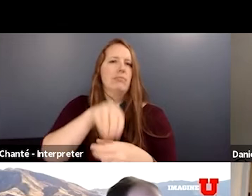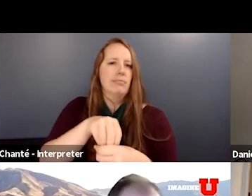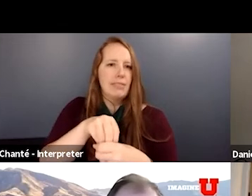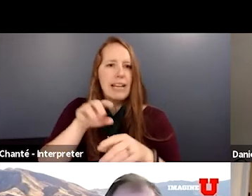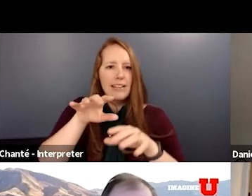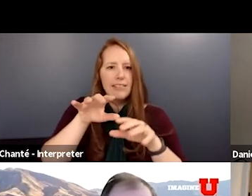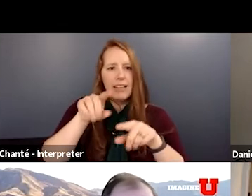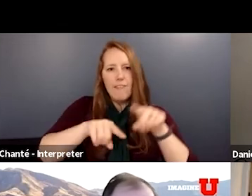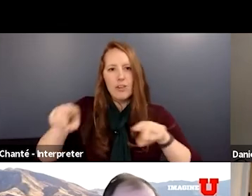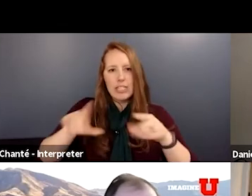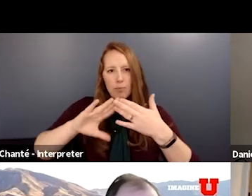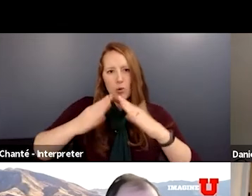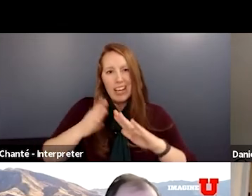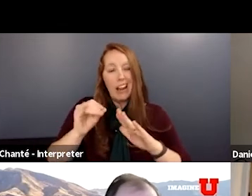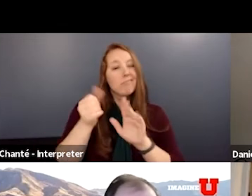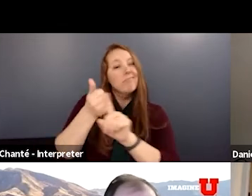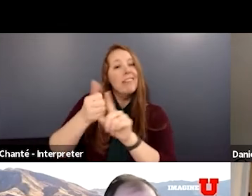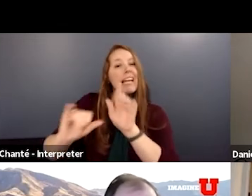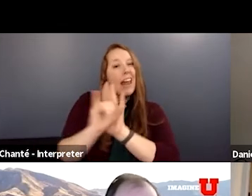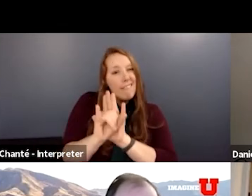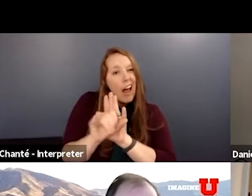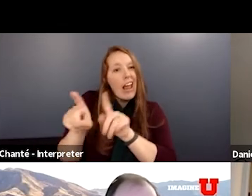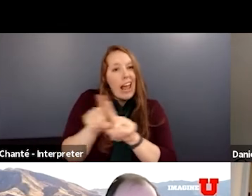you may or may not know that based on looking at them.